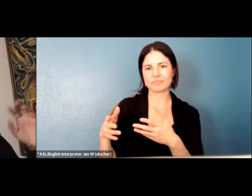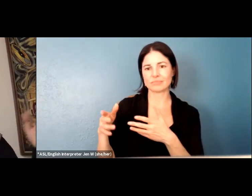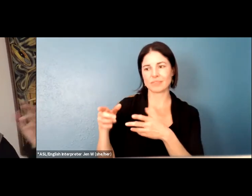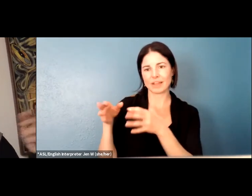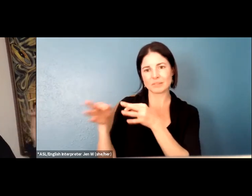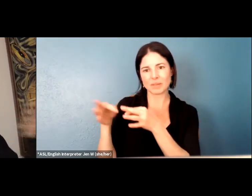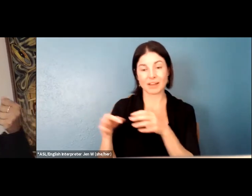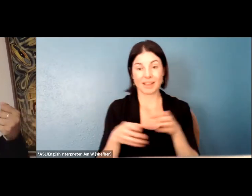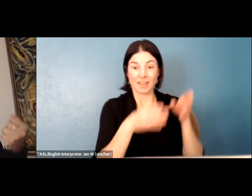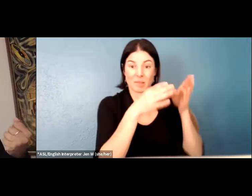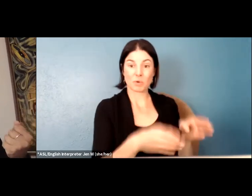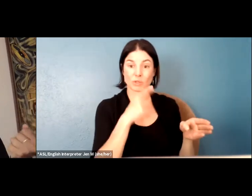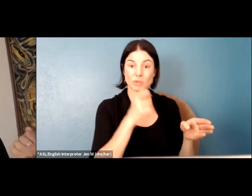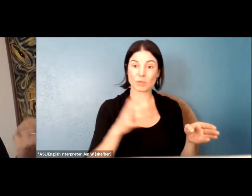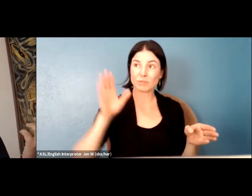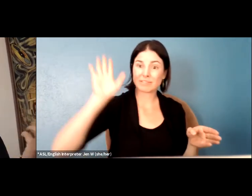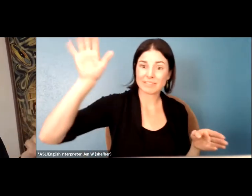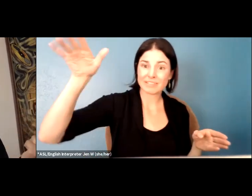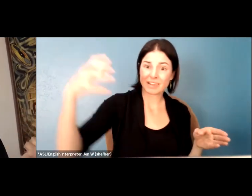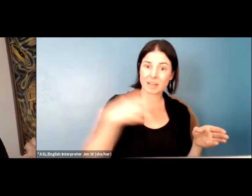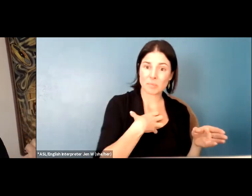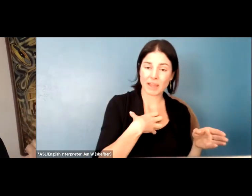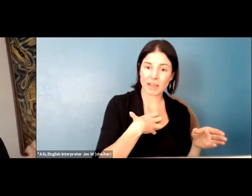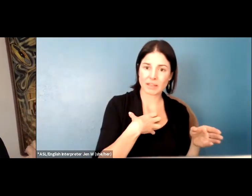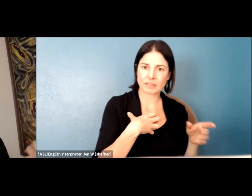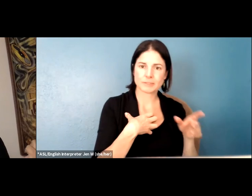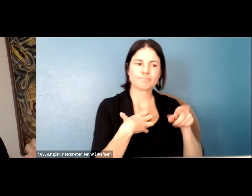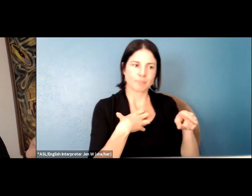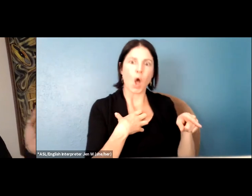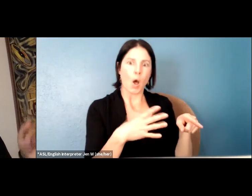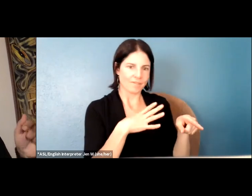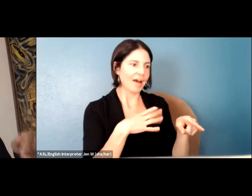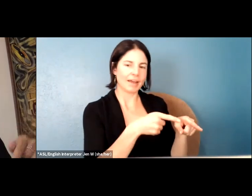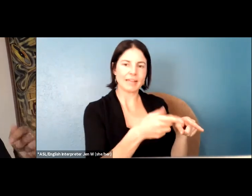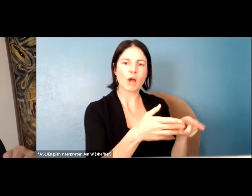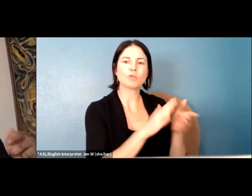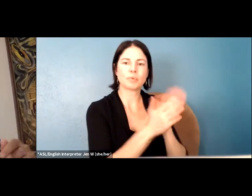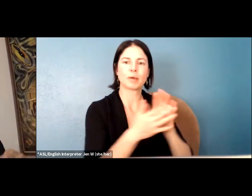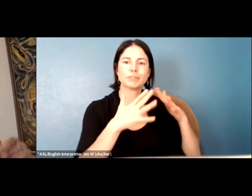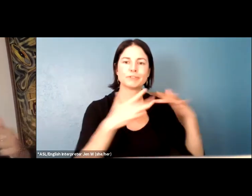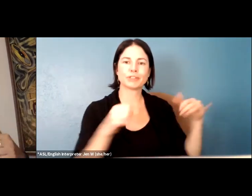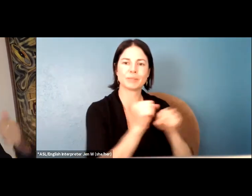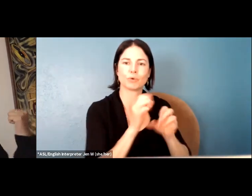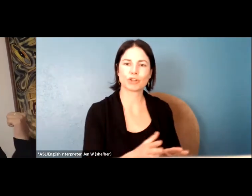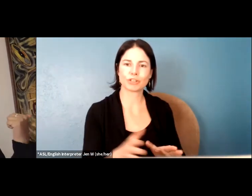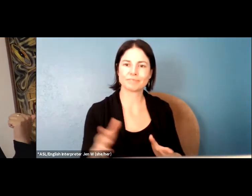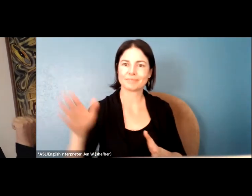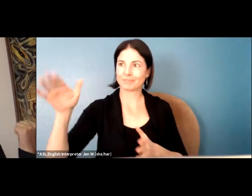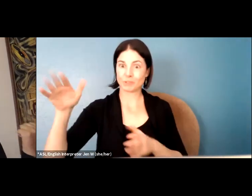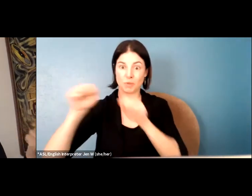they are then yoked into becoming a diversity worker. So that the institution can say, see, look, we are paying